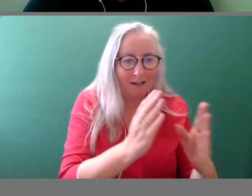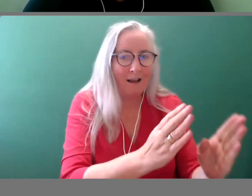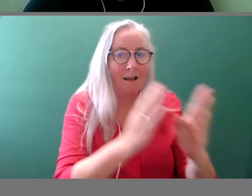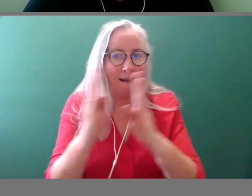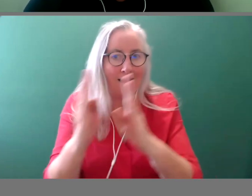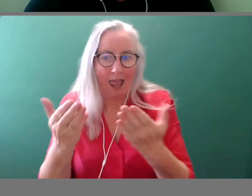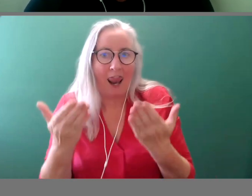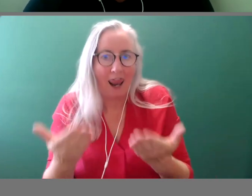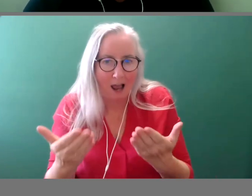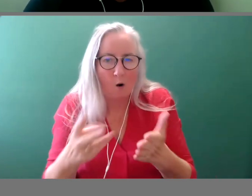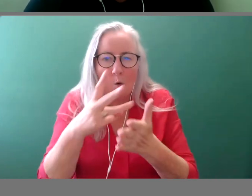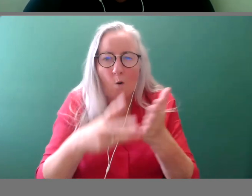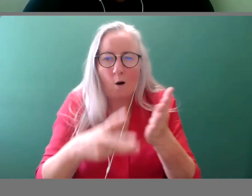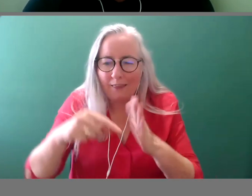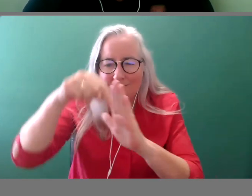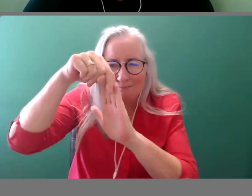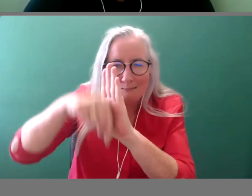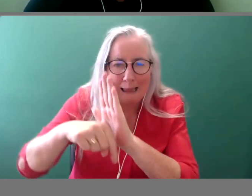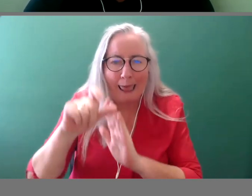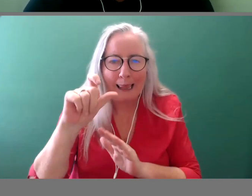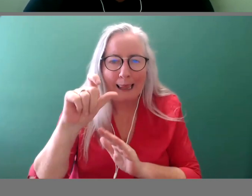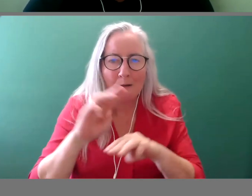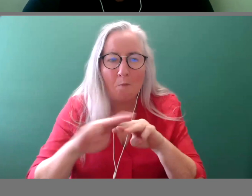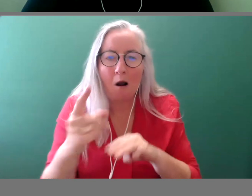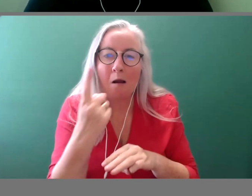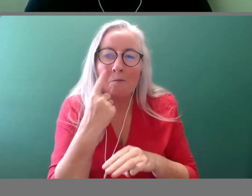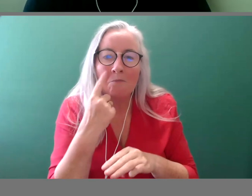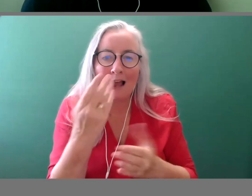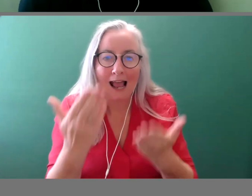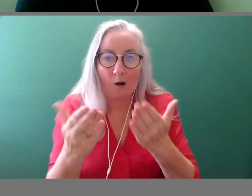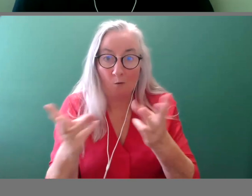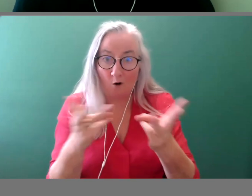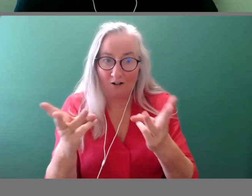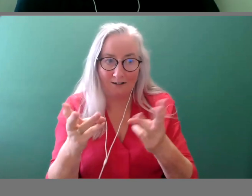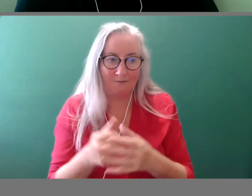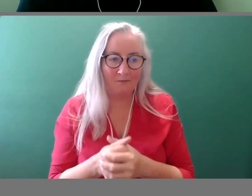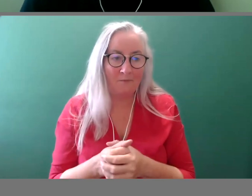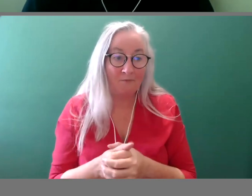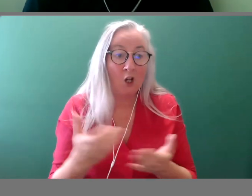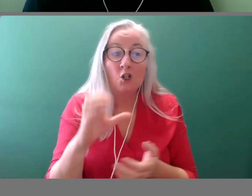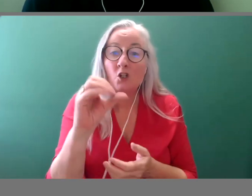getting into them in more detail to see how they work. So the code of practice on accessible